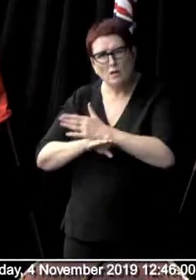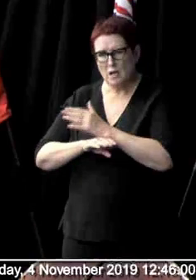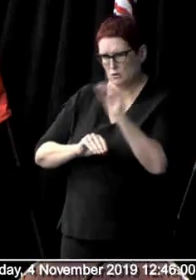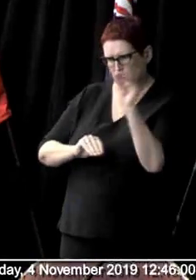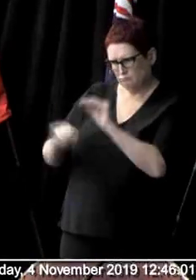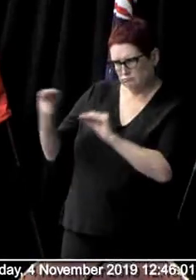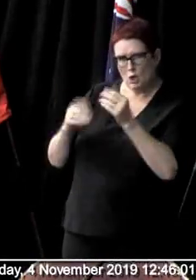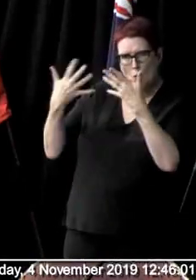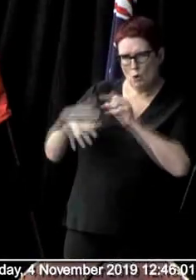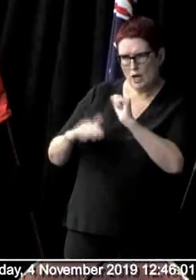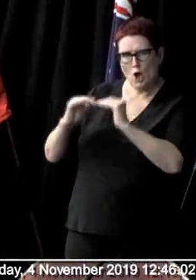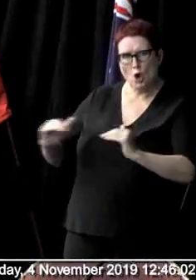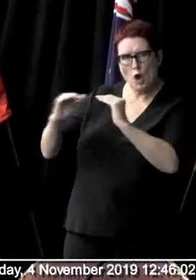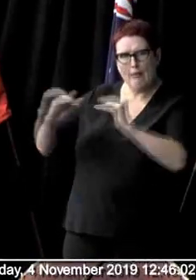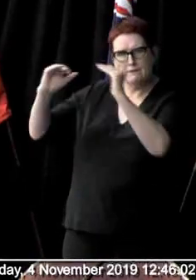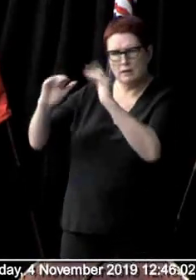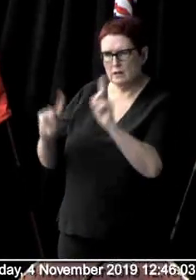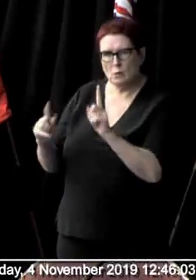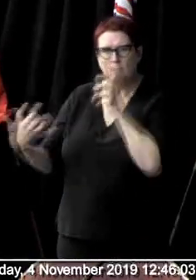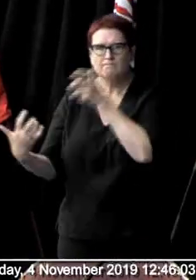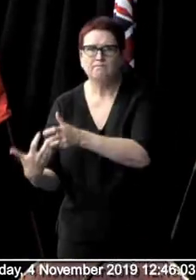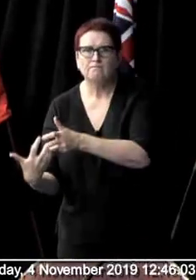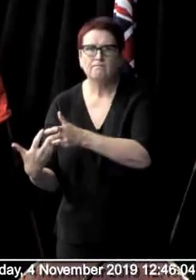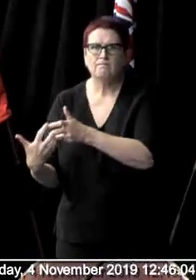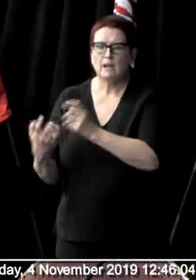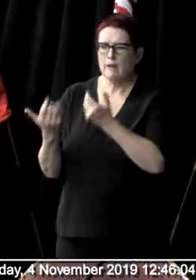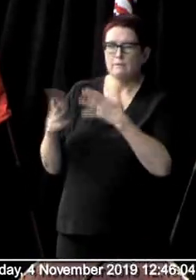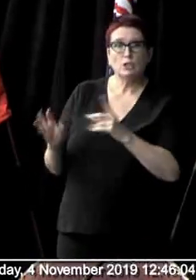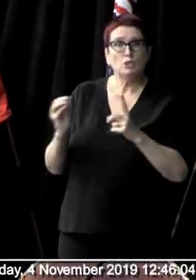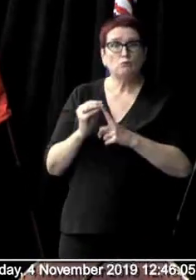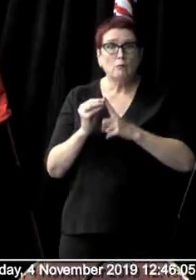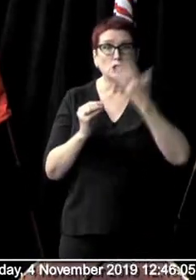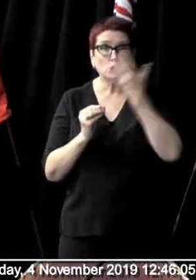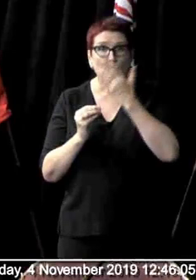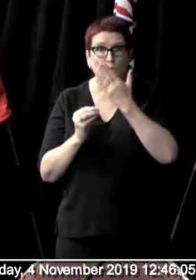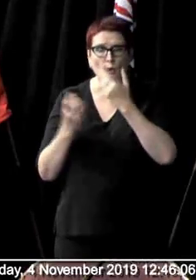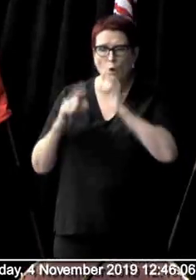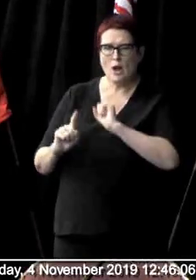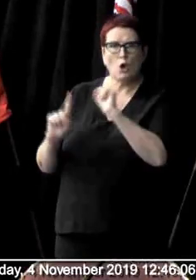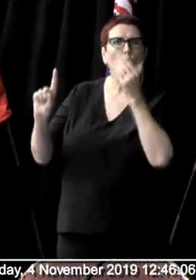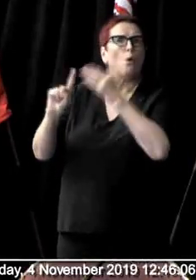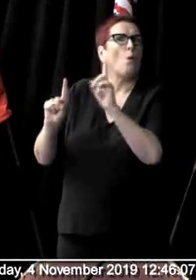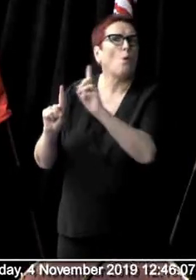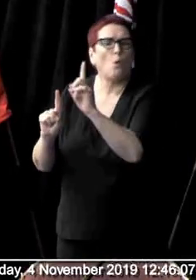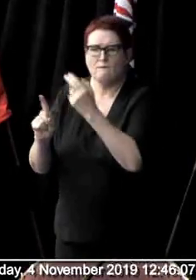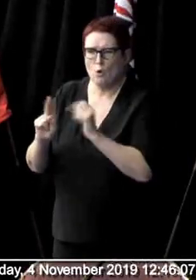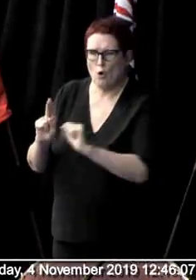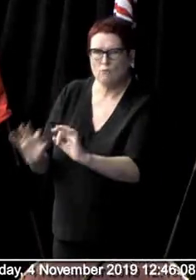[REDACTED] was at, as far as primary school, and then what her goals were in her curriculum for that year.